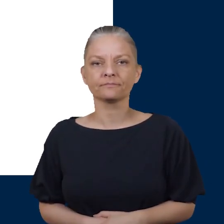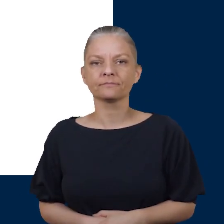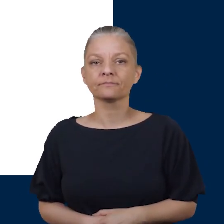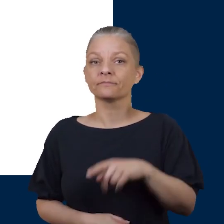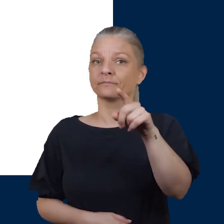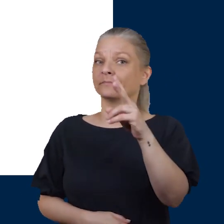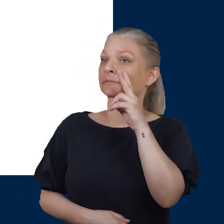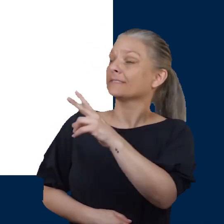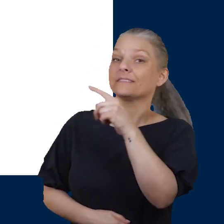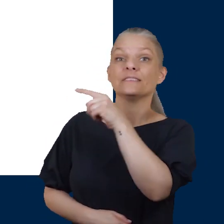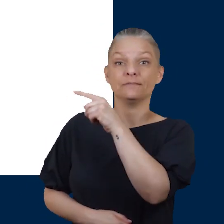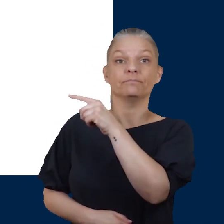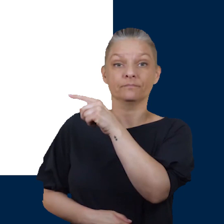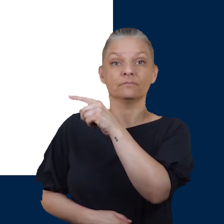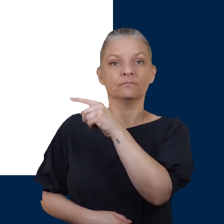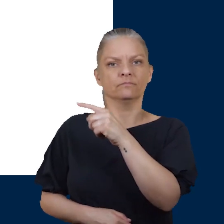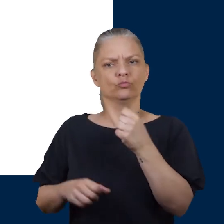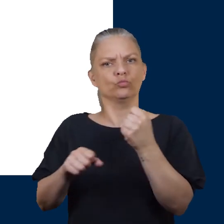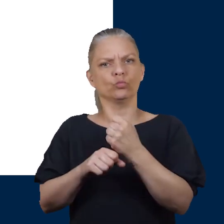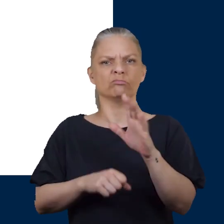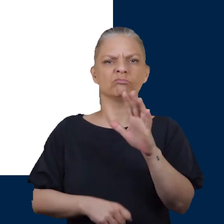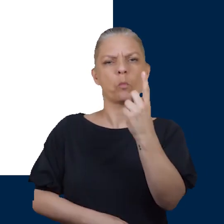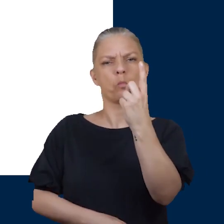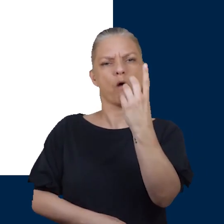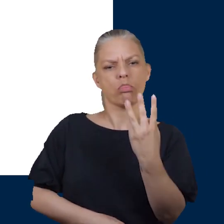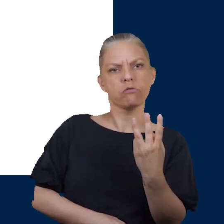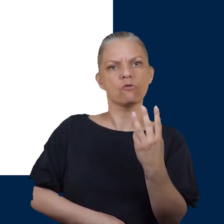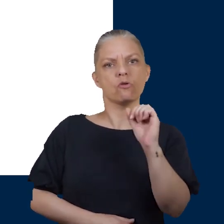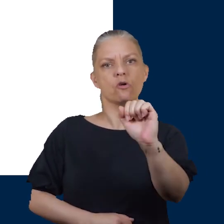you can see that the green section should make up around one third of your diet.